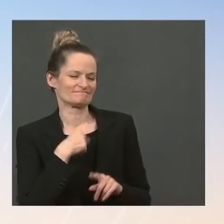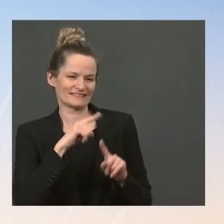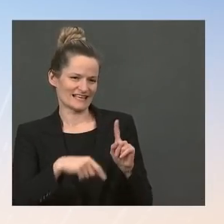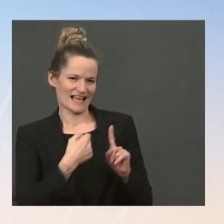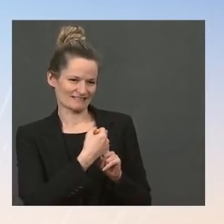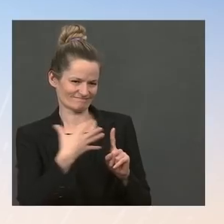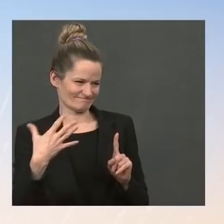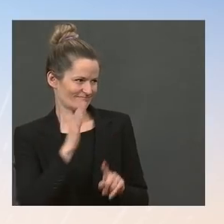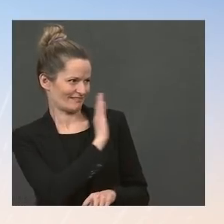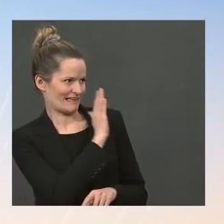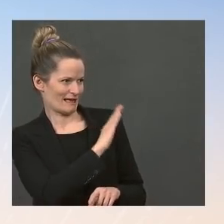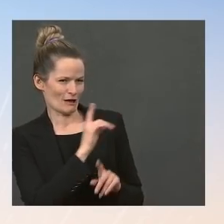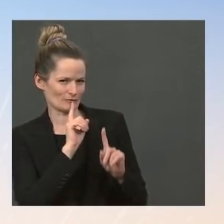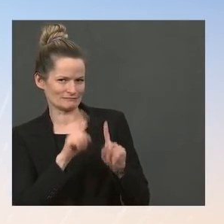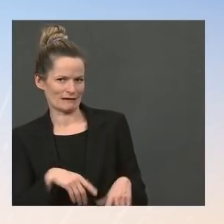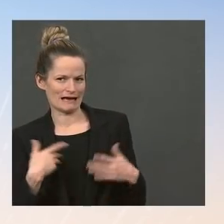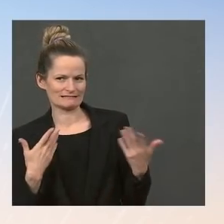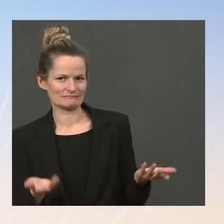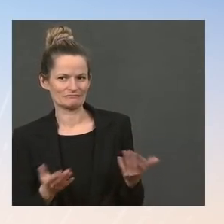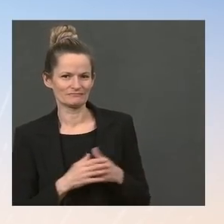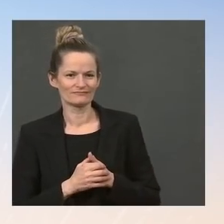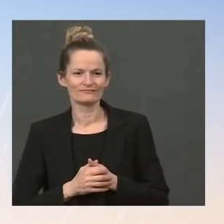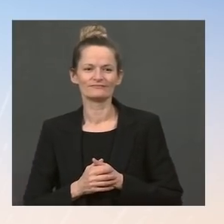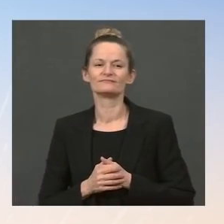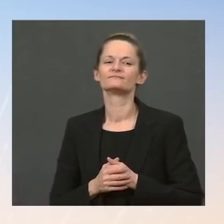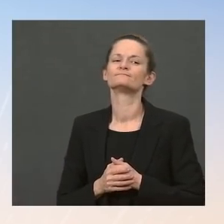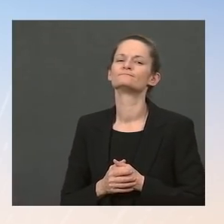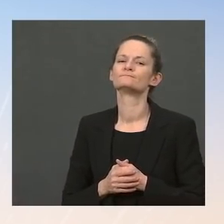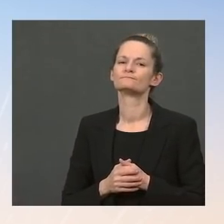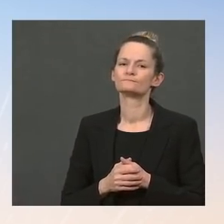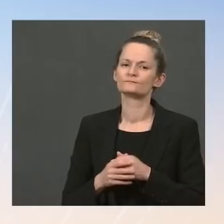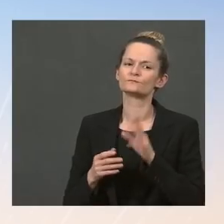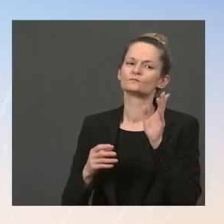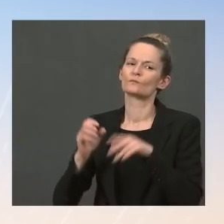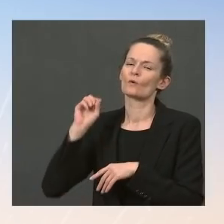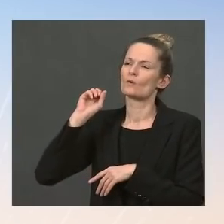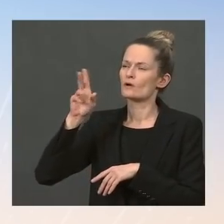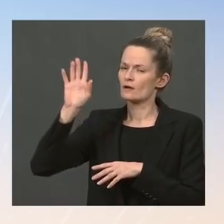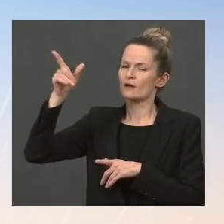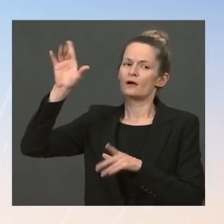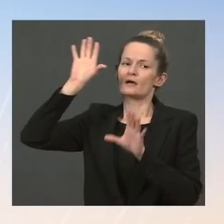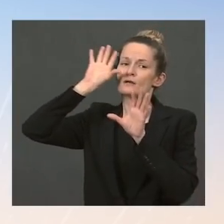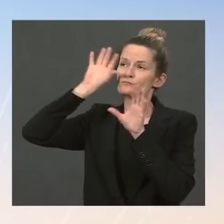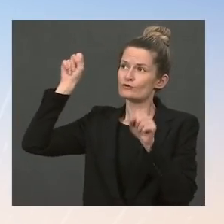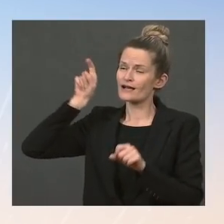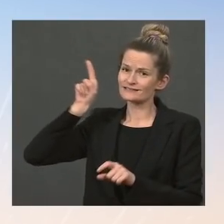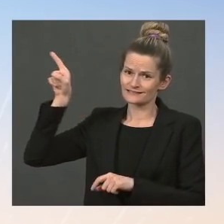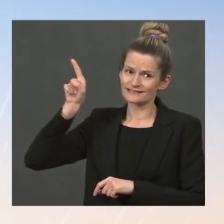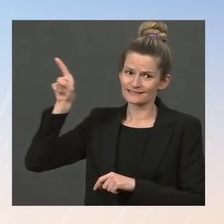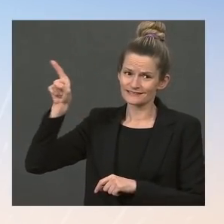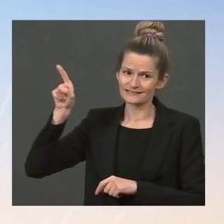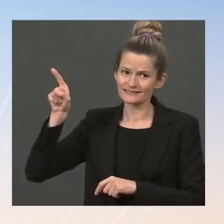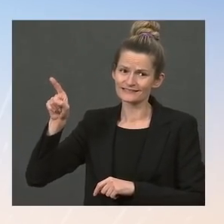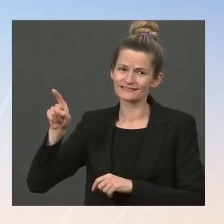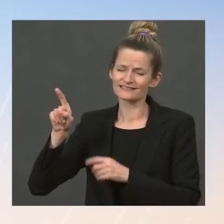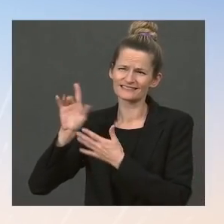The Press: Okay. And then another question, in terms of housekeeping: Has the President met with any of the Afghan refugees who have come to the United States? And if not,